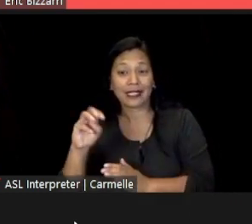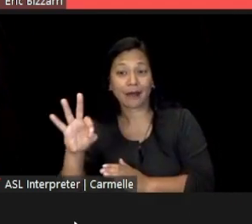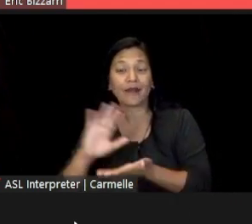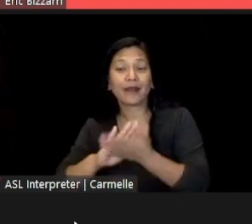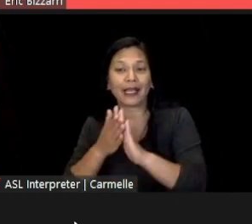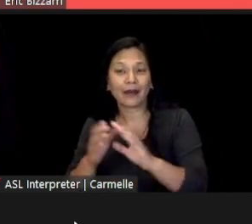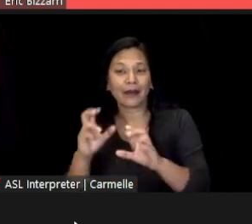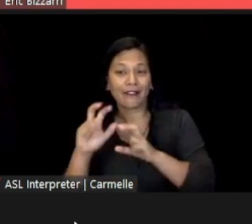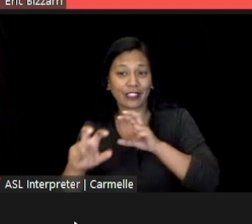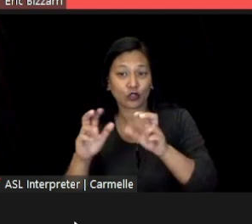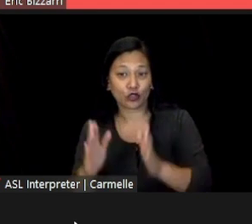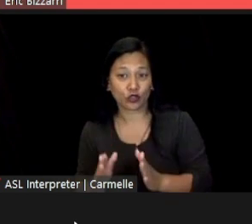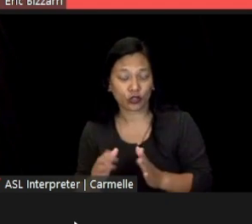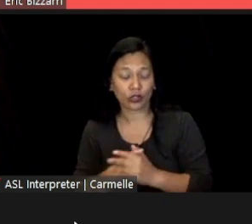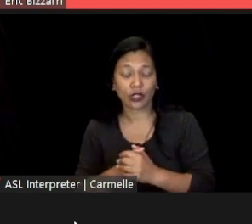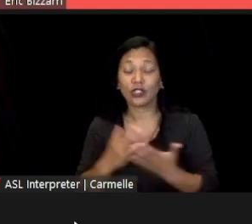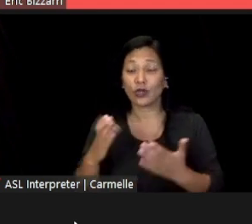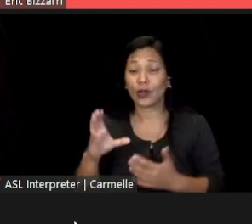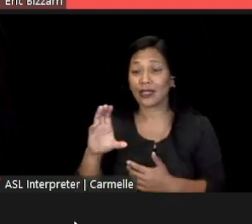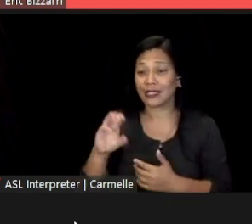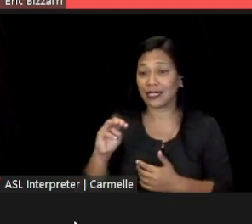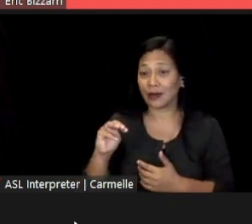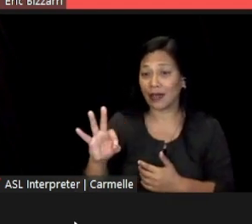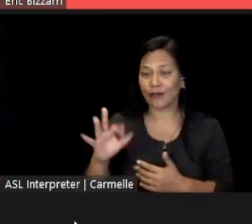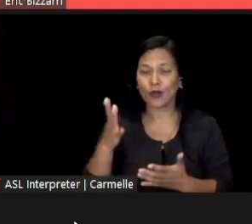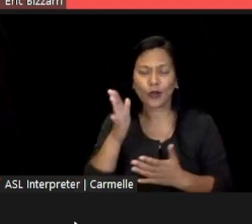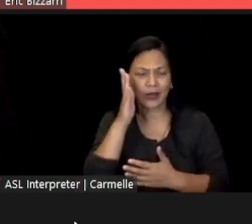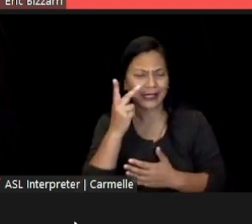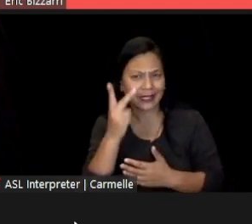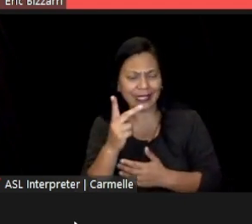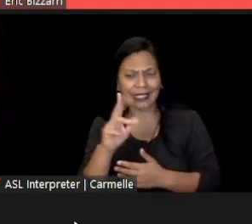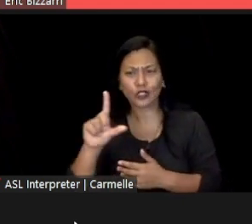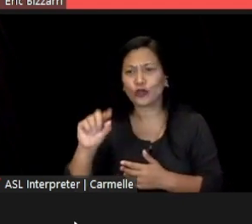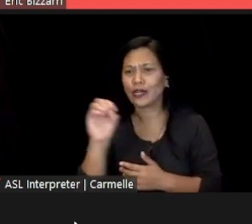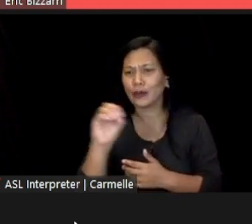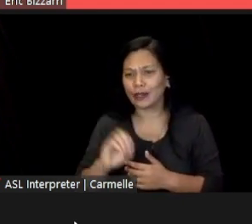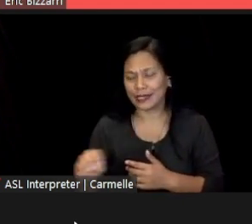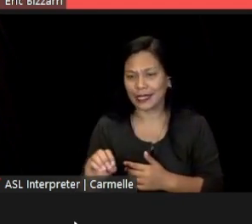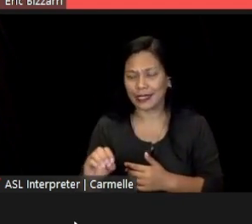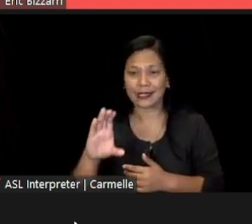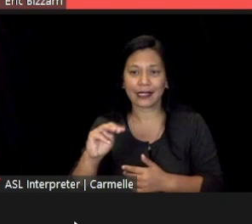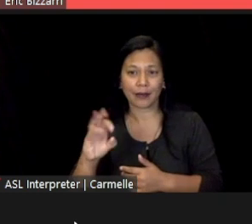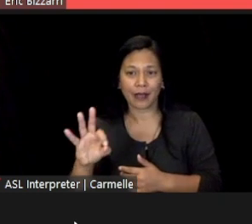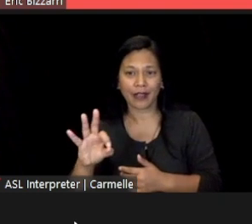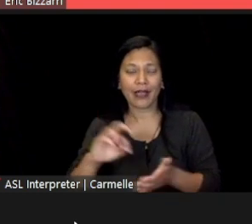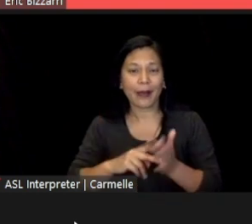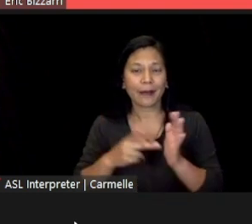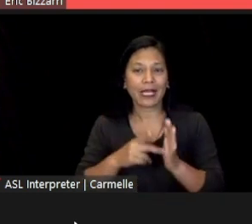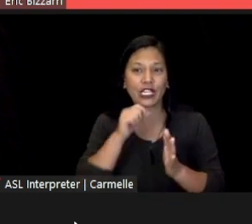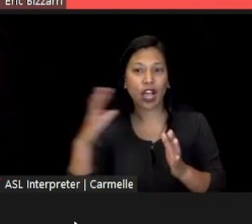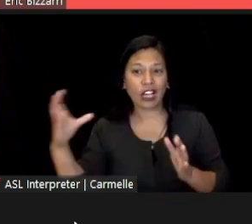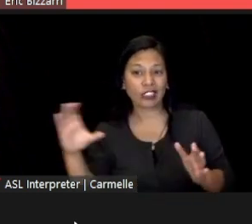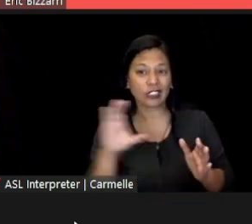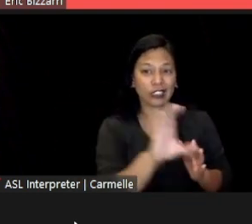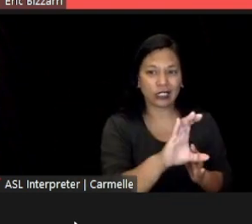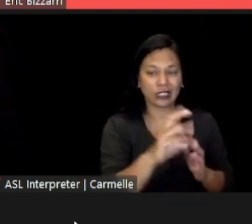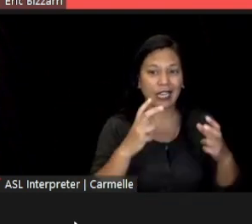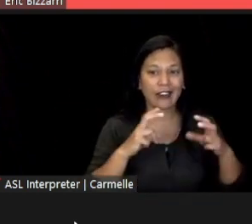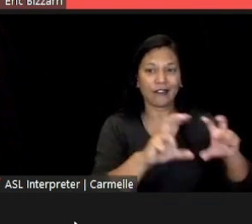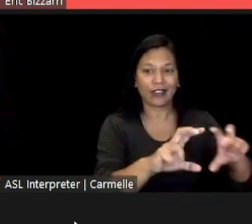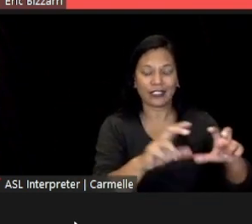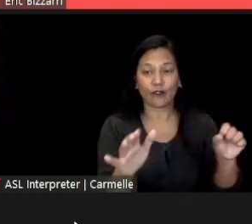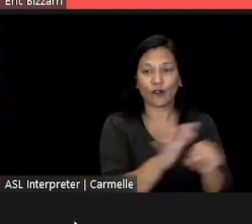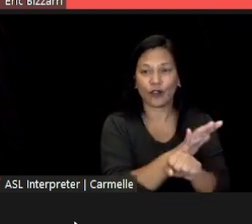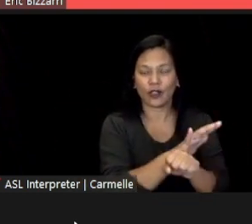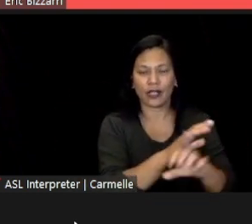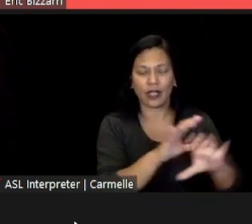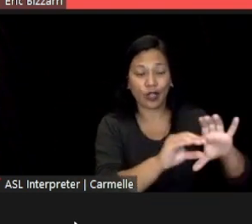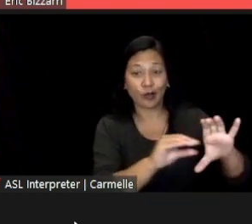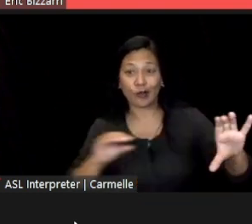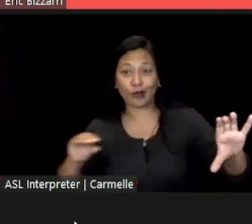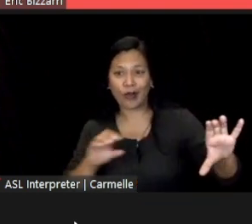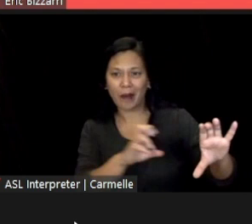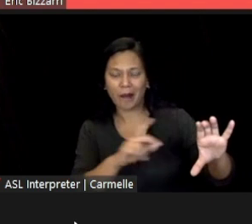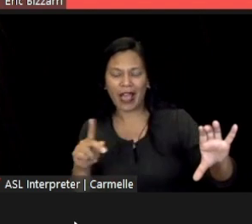So oftentimes the CMF we'll see a lot of 20% CMF, because then we're not in your pocket investing, taking out, or our share of investment.